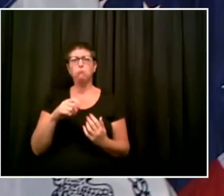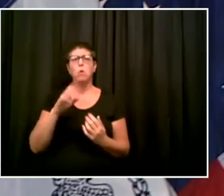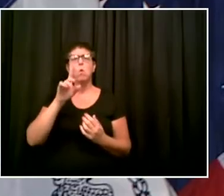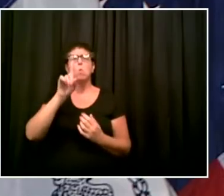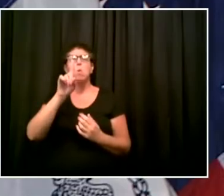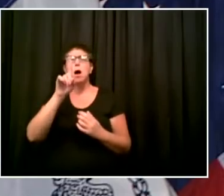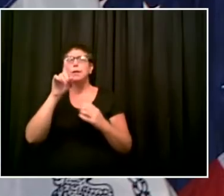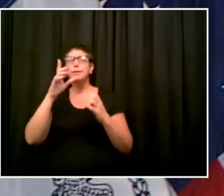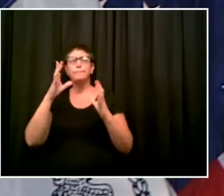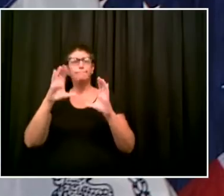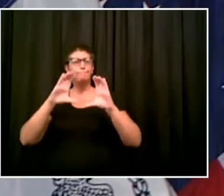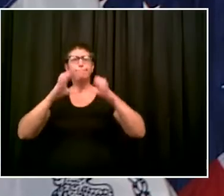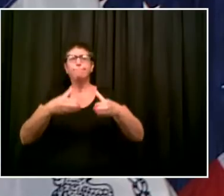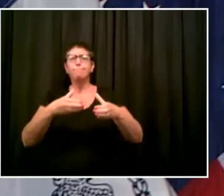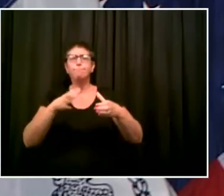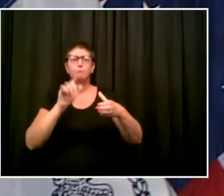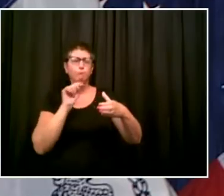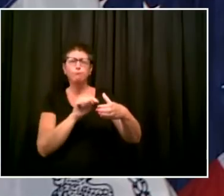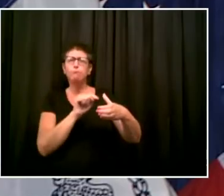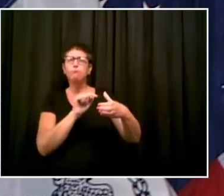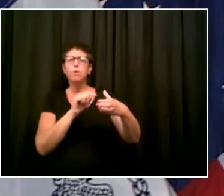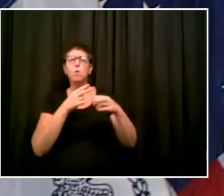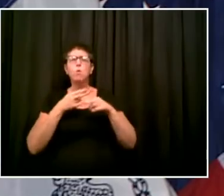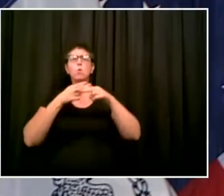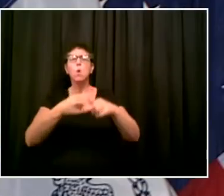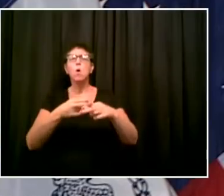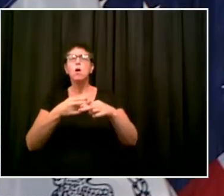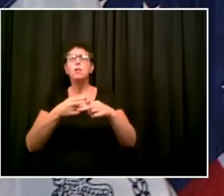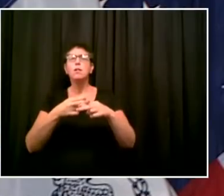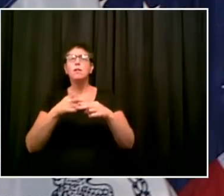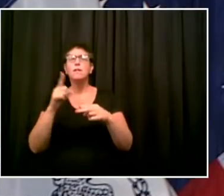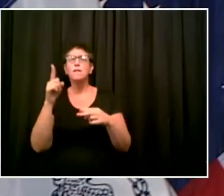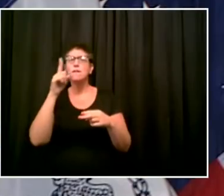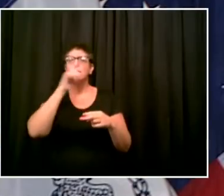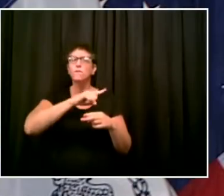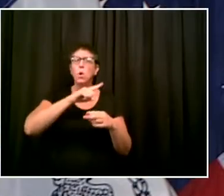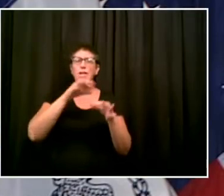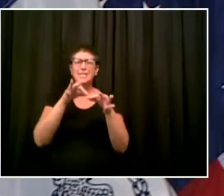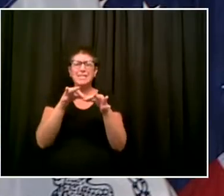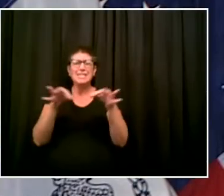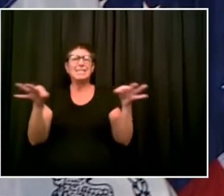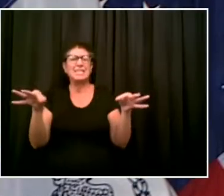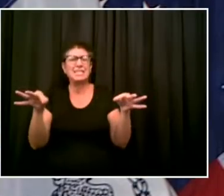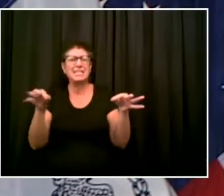TO ASK ABUOT THE PENALTIES THE MATRIX CALLS OR